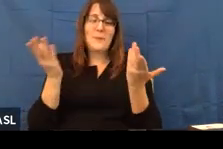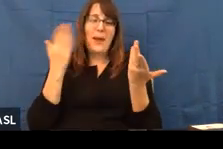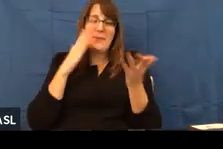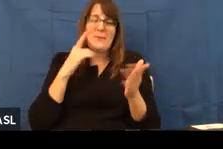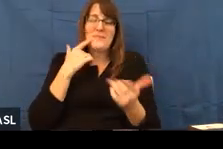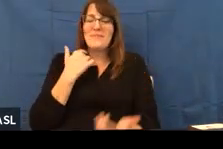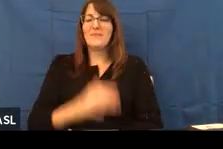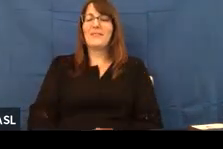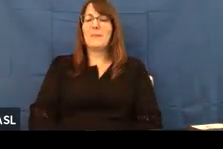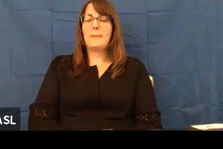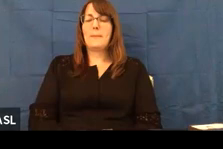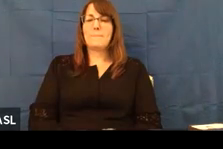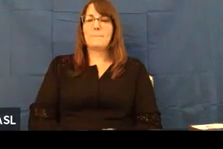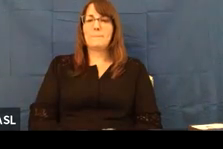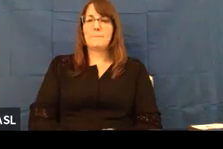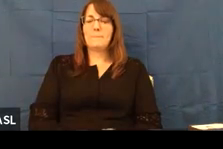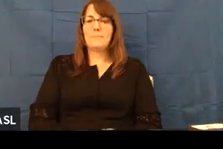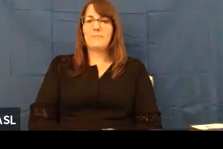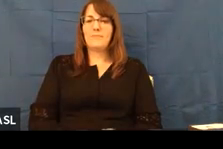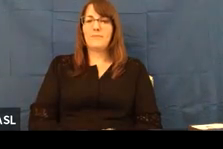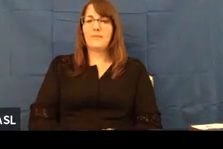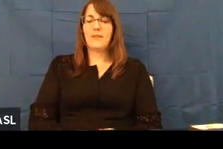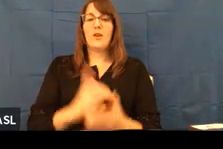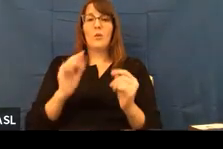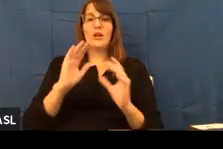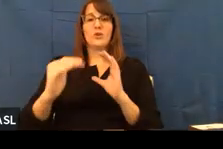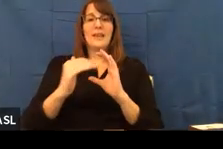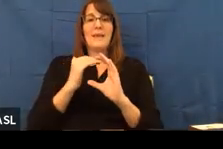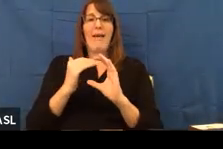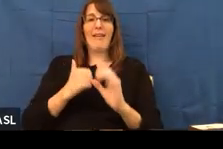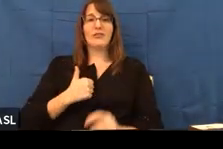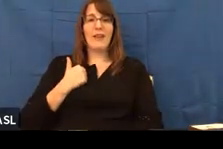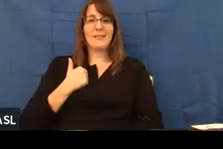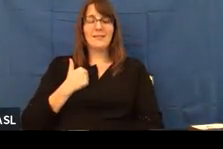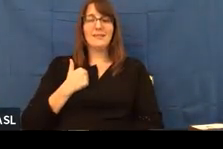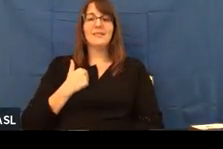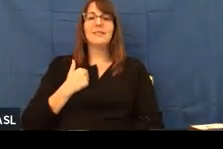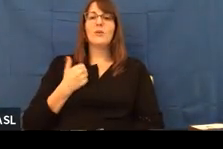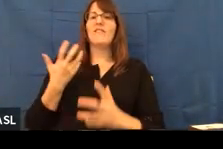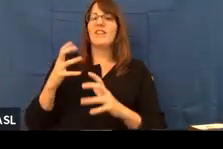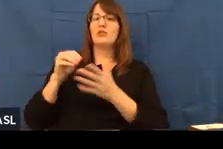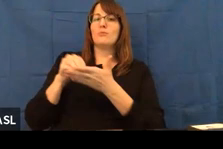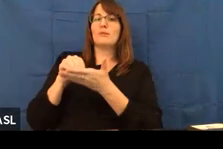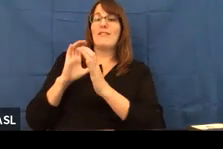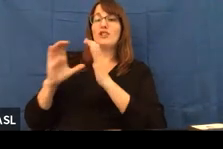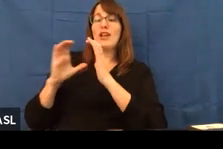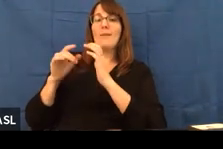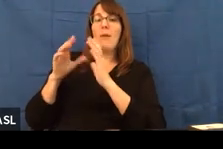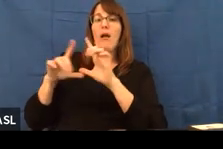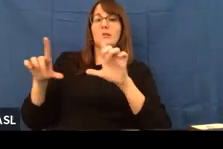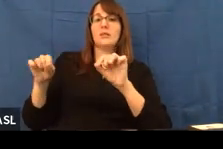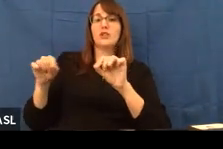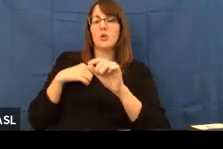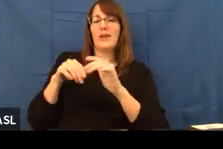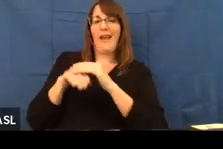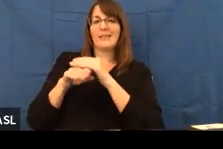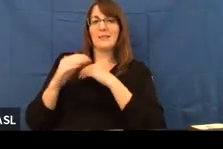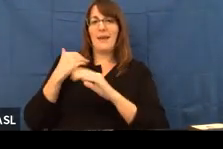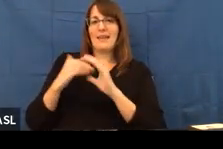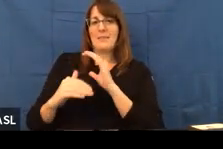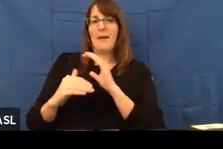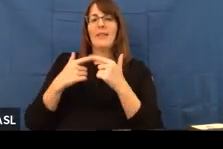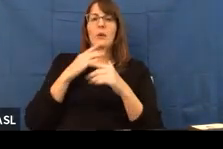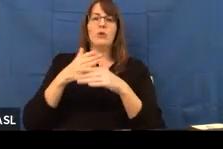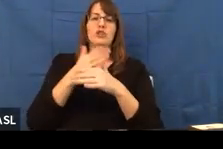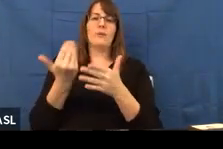Allison Frenzel : Um, hi. Alice and friends. Well, what is your email address jewel drop that in the chat and we will also have our contacts at the end of the slides.